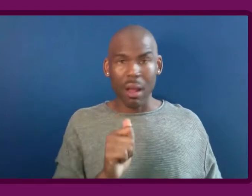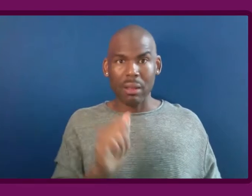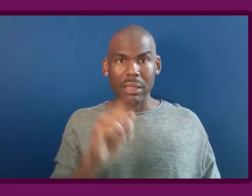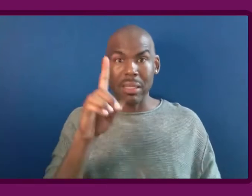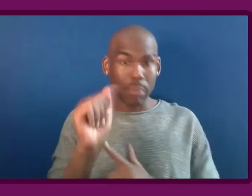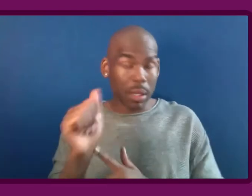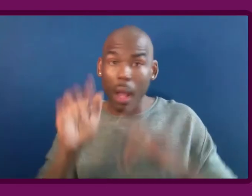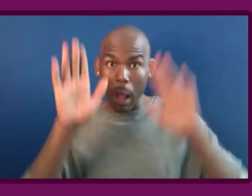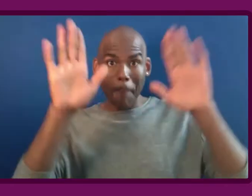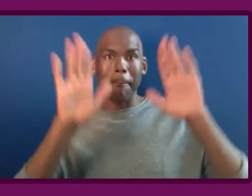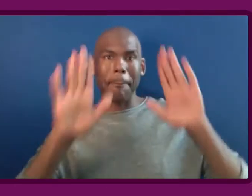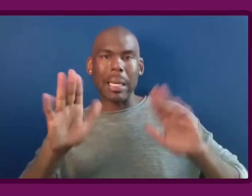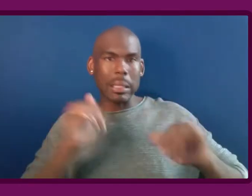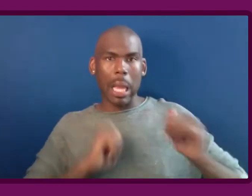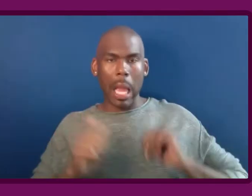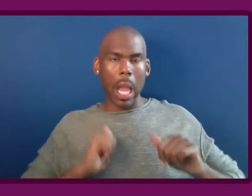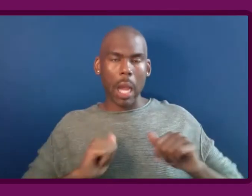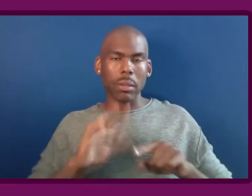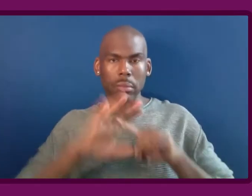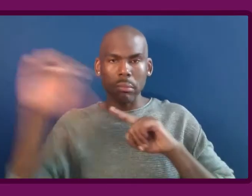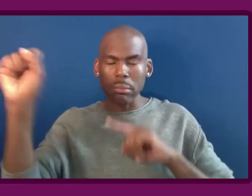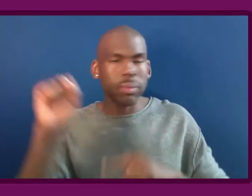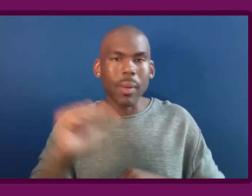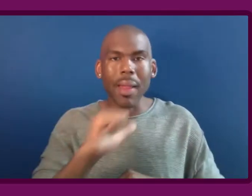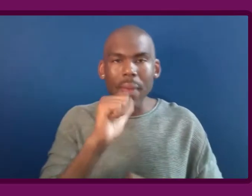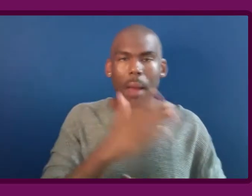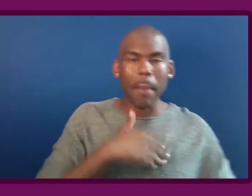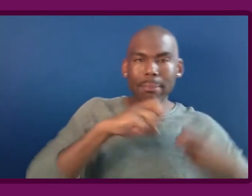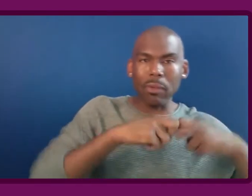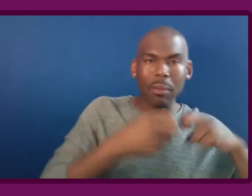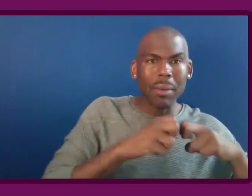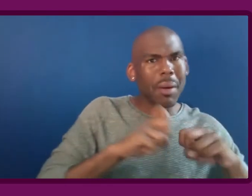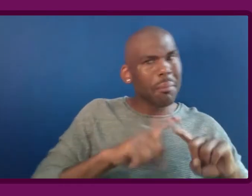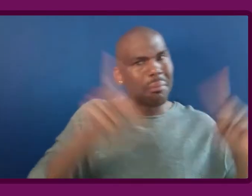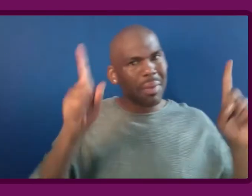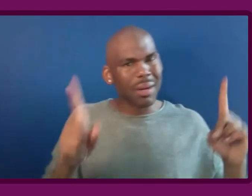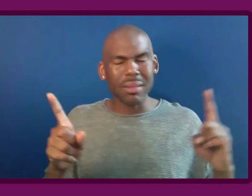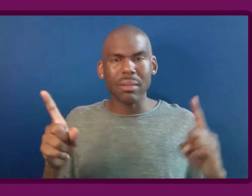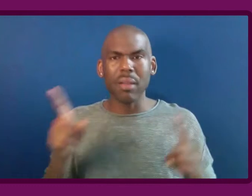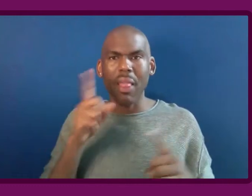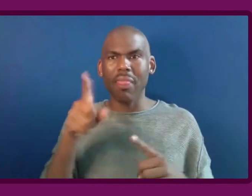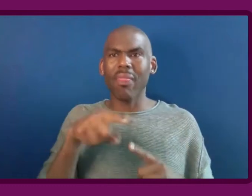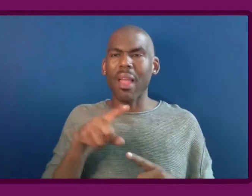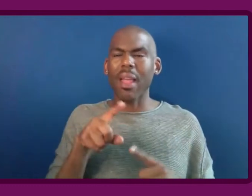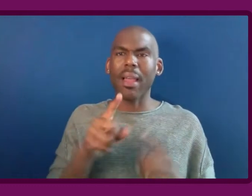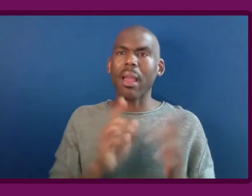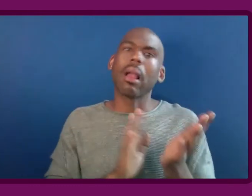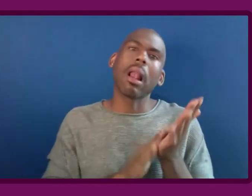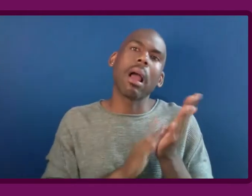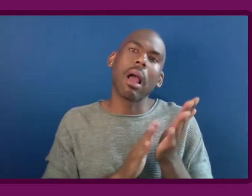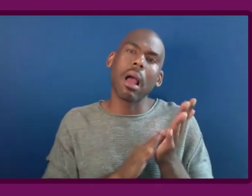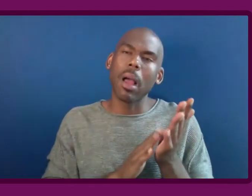are amazing actors. That's not the issue here. But it's about claiming or clapping